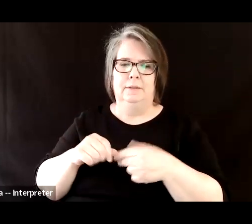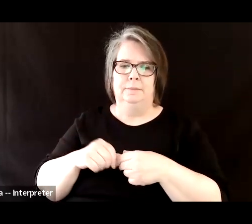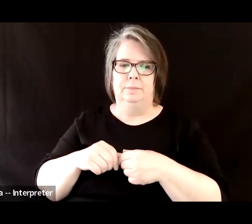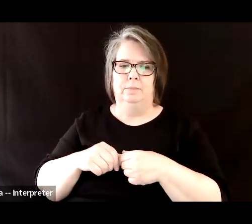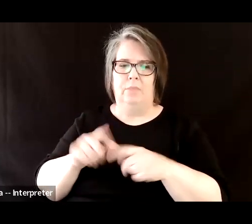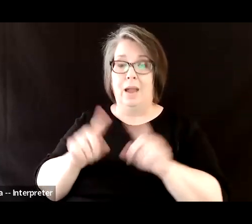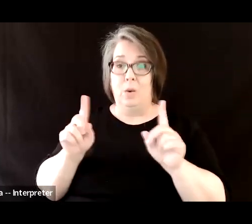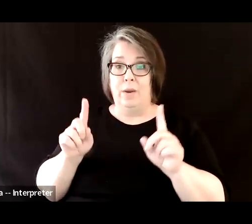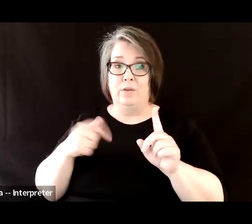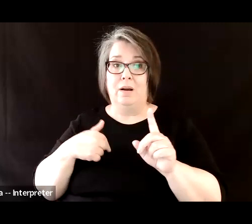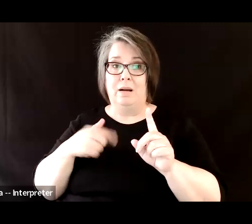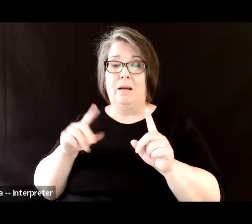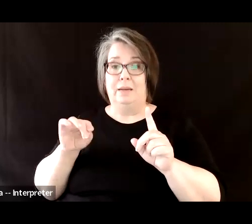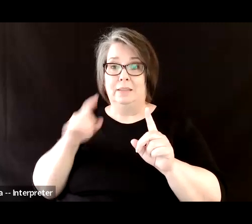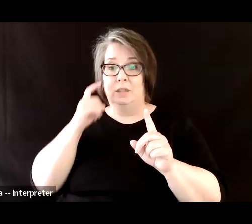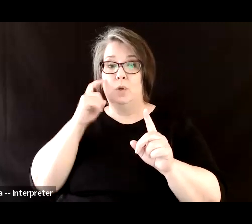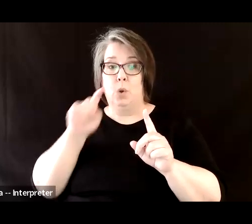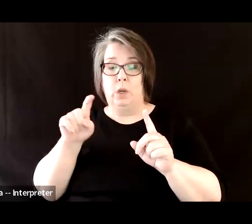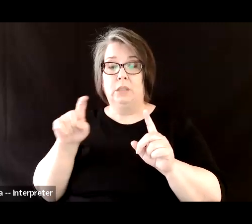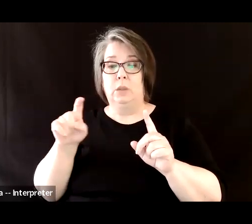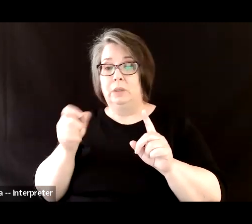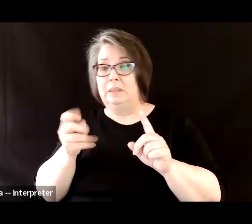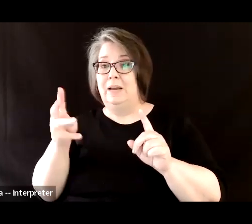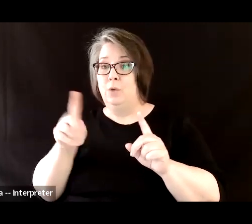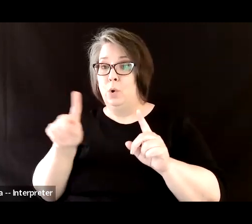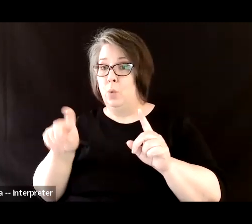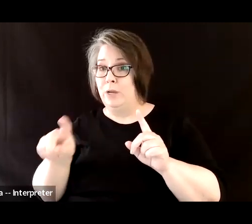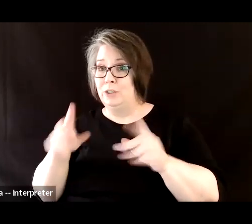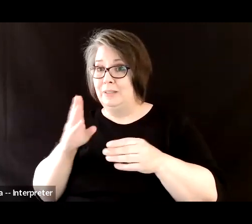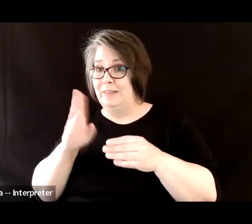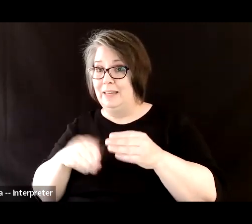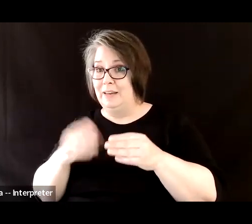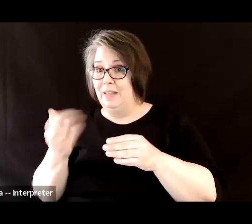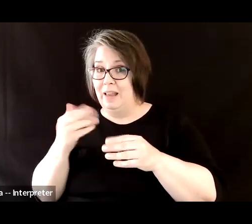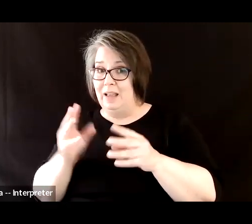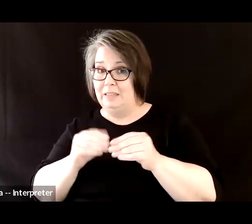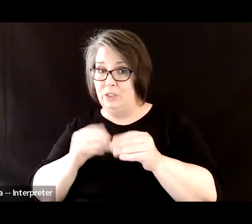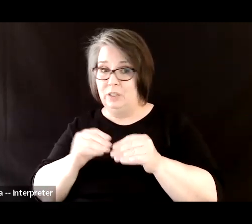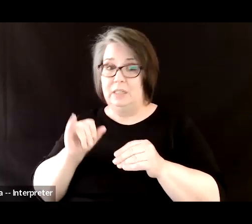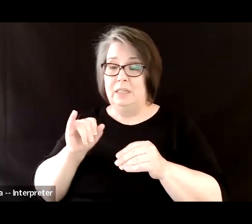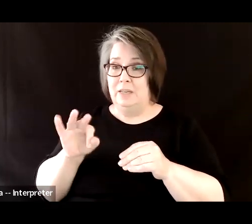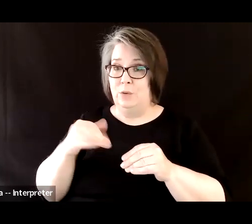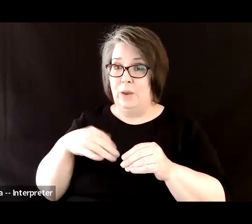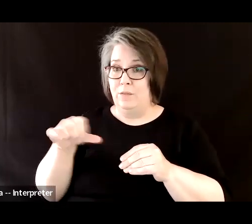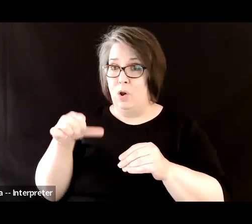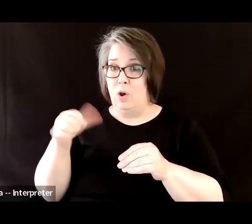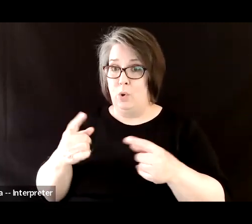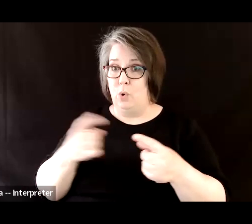However, I did notice there were some questions at the end of the last session. So if you have any other questions and you want to drop